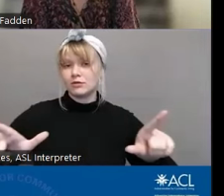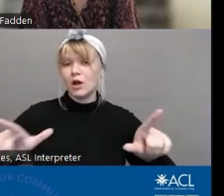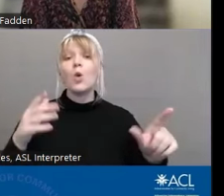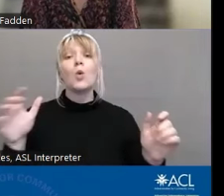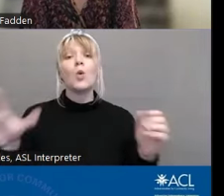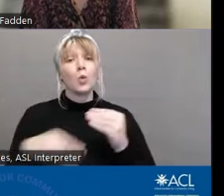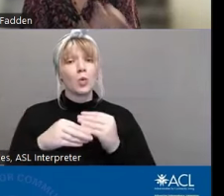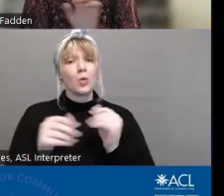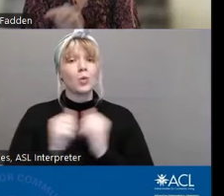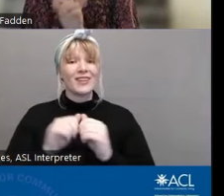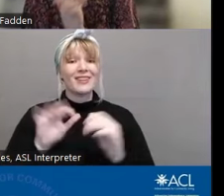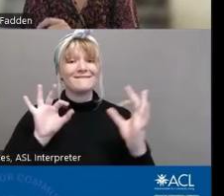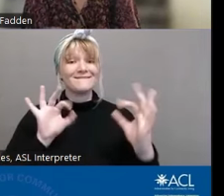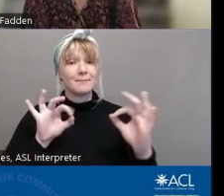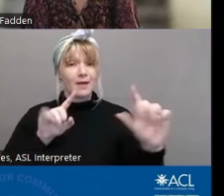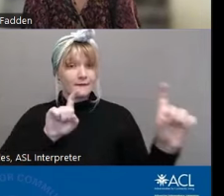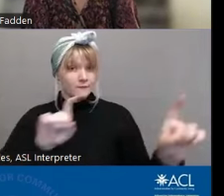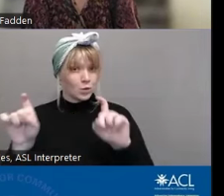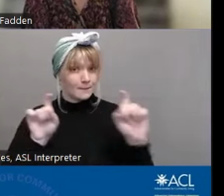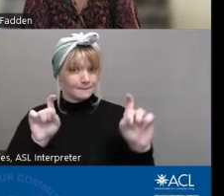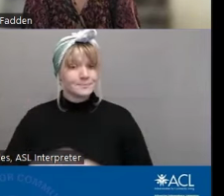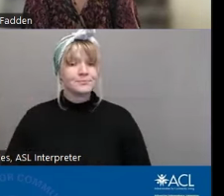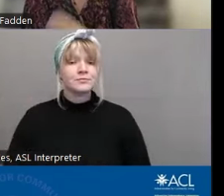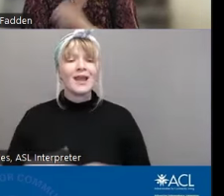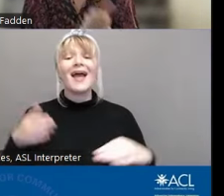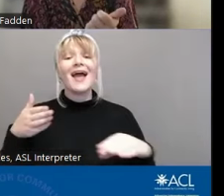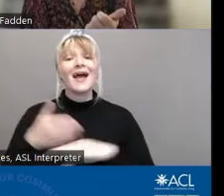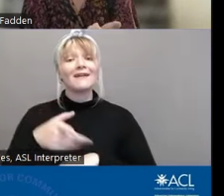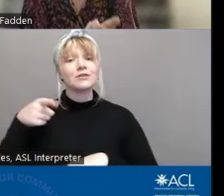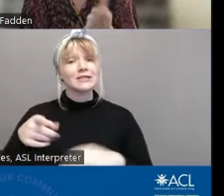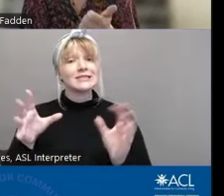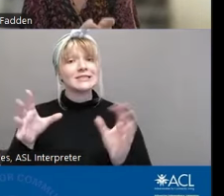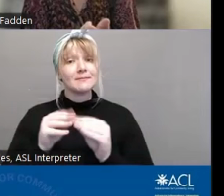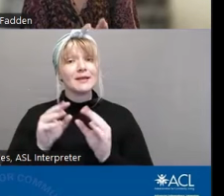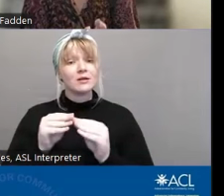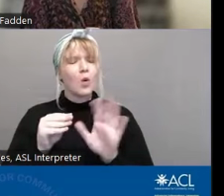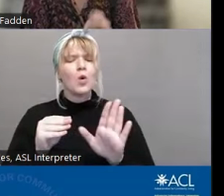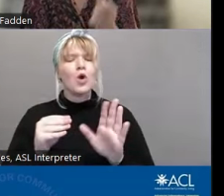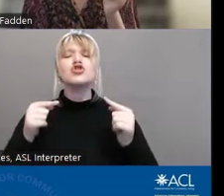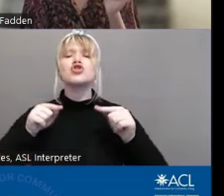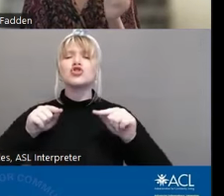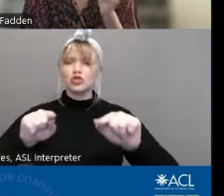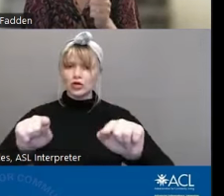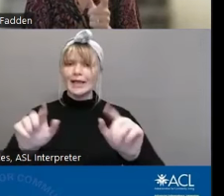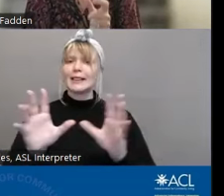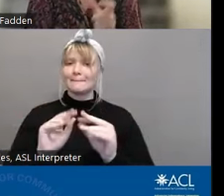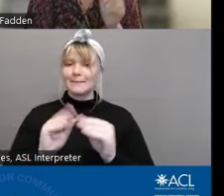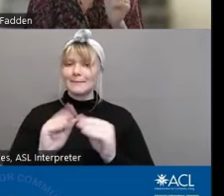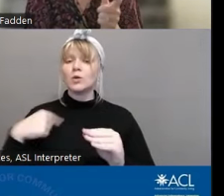Finally, throughout the webinar we will be using QR codes on the screen. This is the one time you can use your phone.